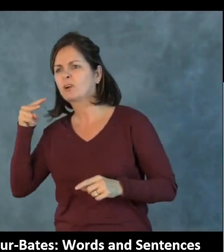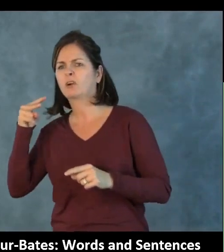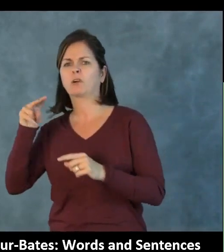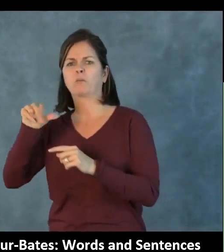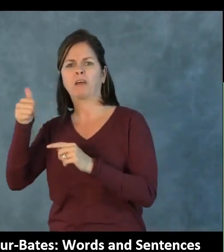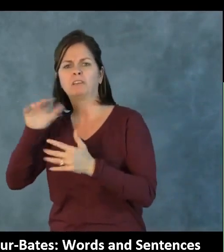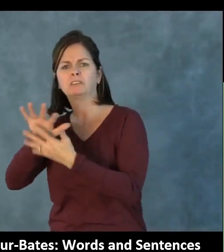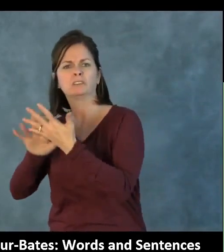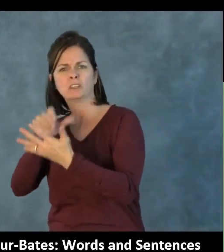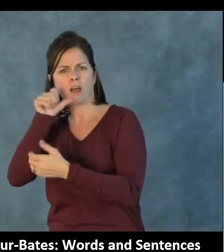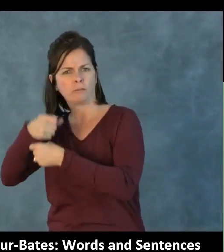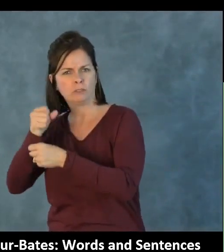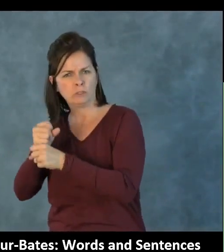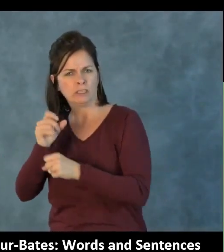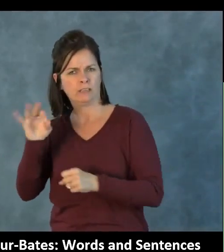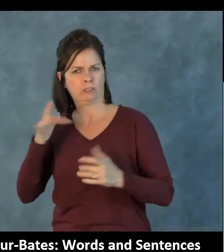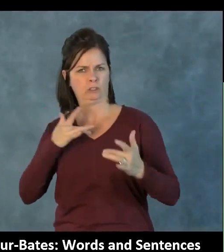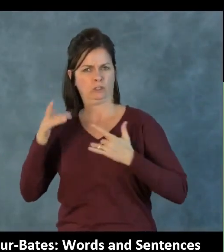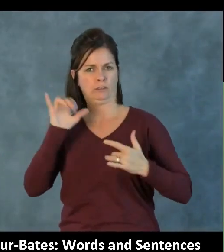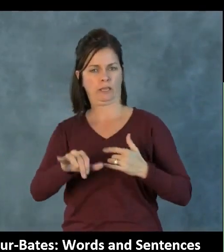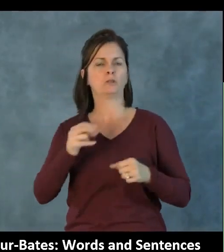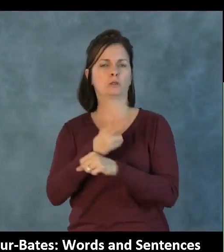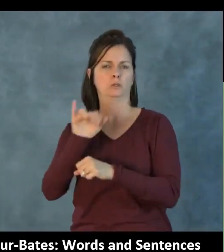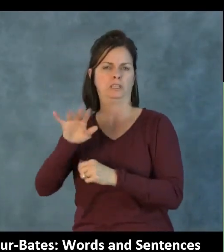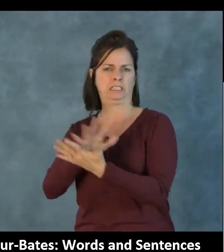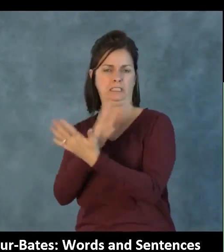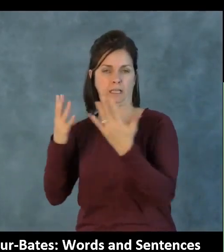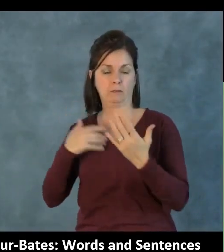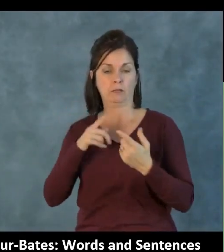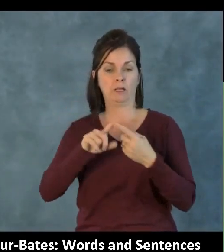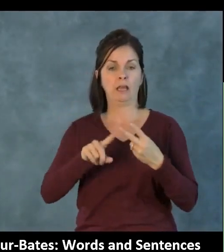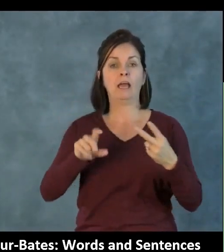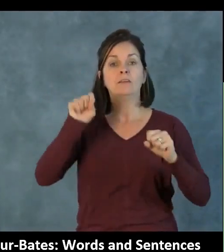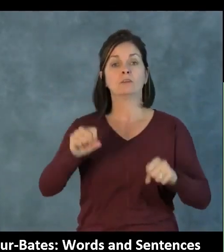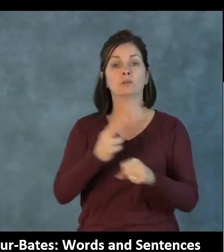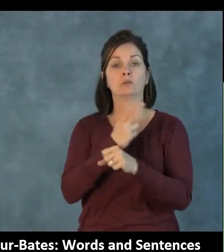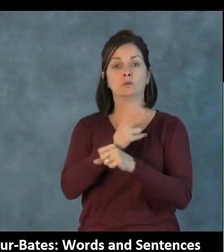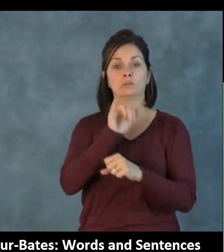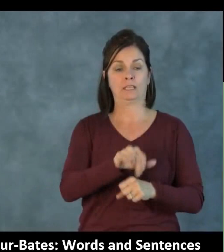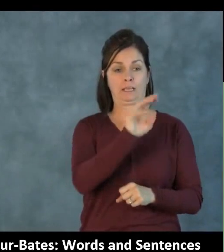Then finally, you can use the instrument and the normative tables in the manual